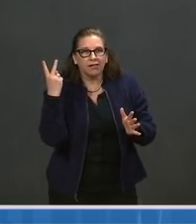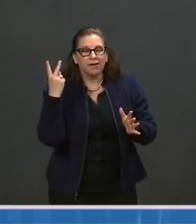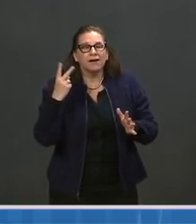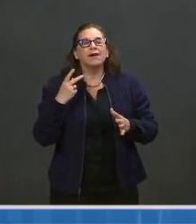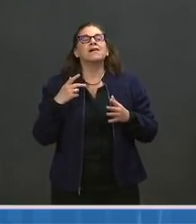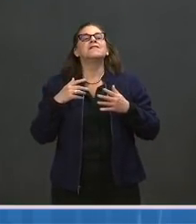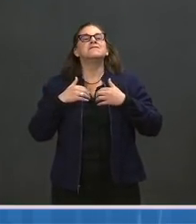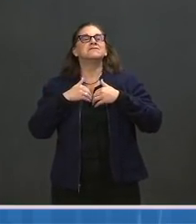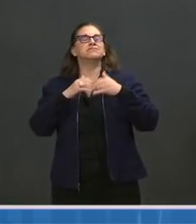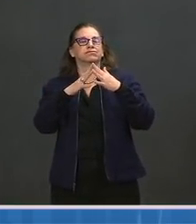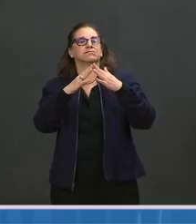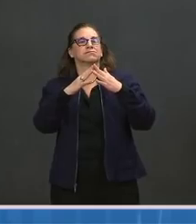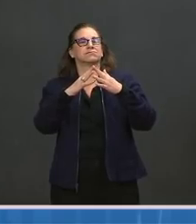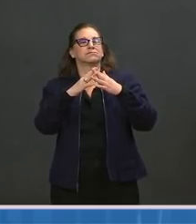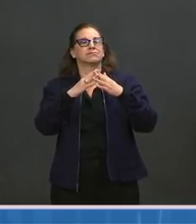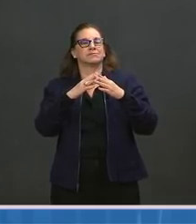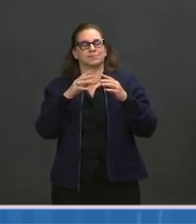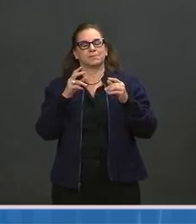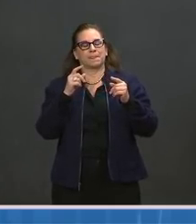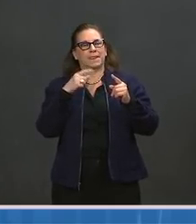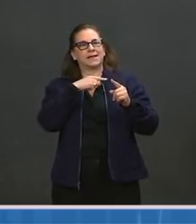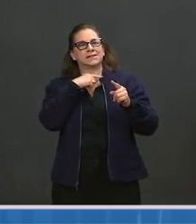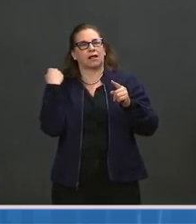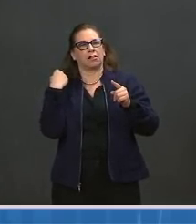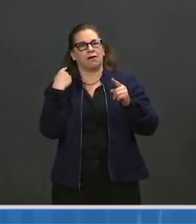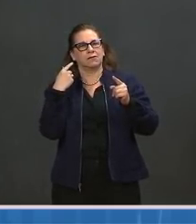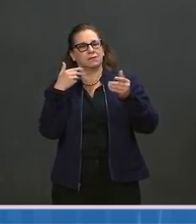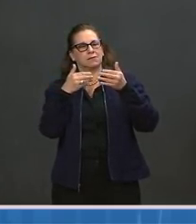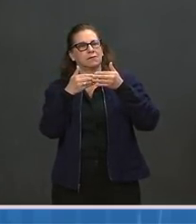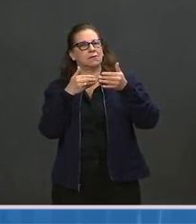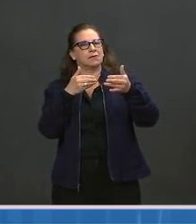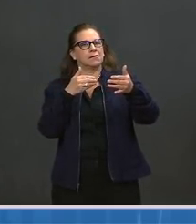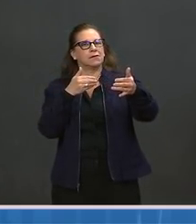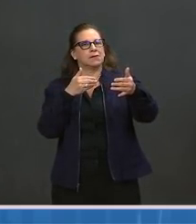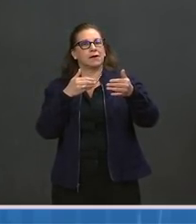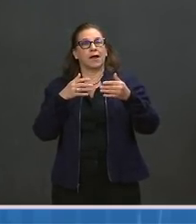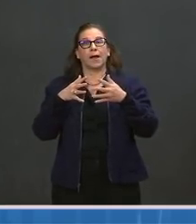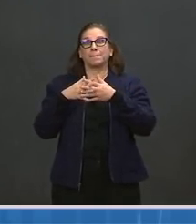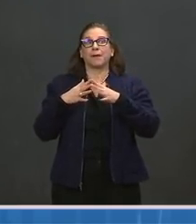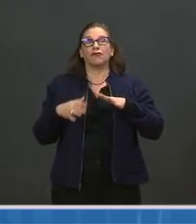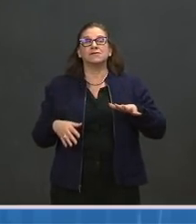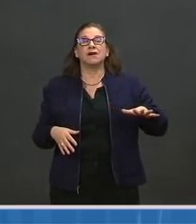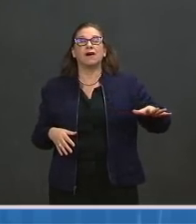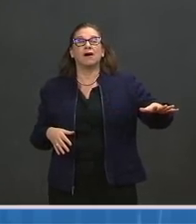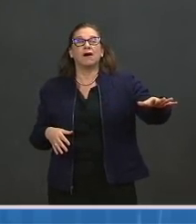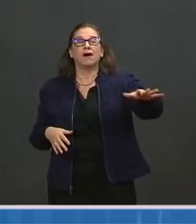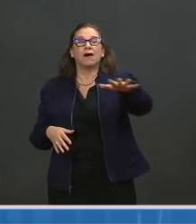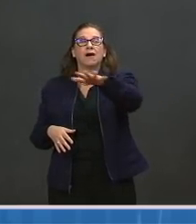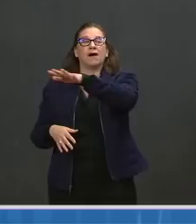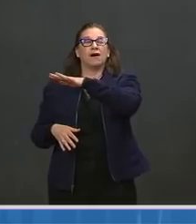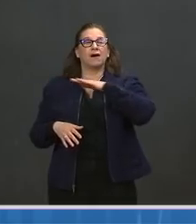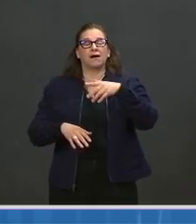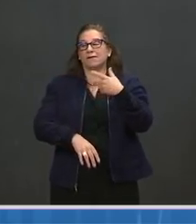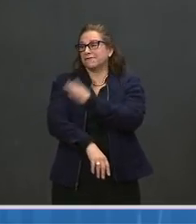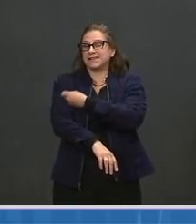by which all Americans should be eligible to get a vaccine. We've done this not only by increasing vaccine production,